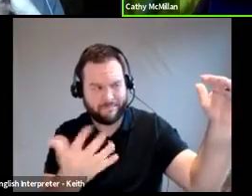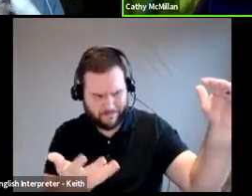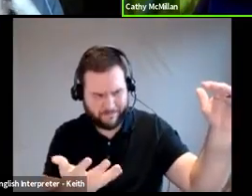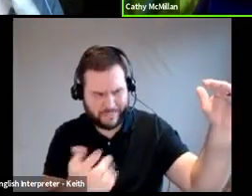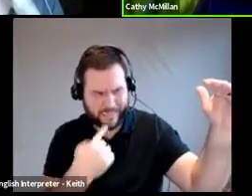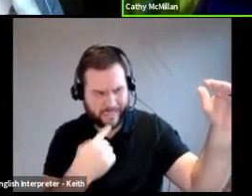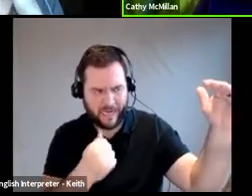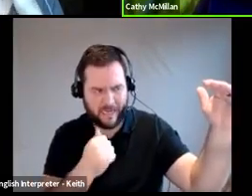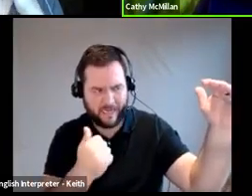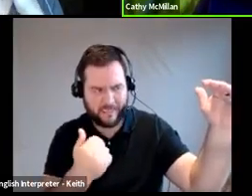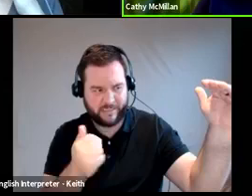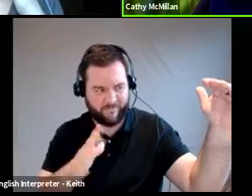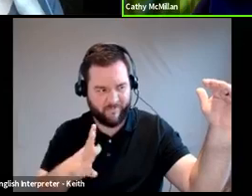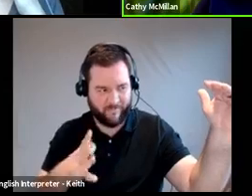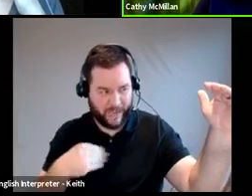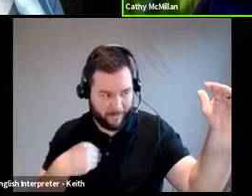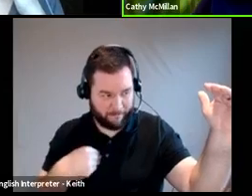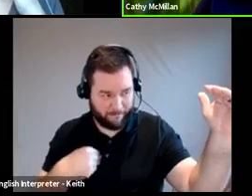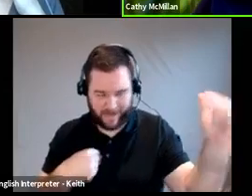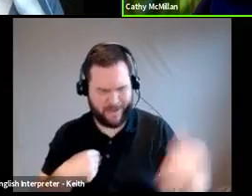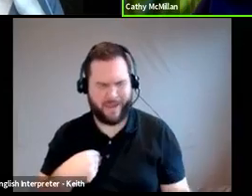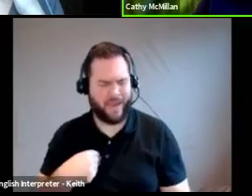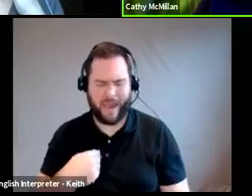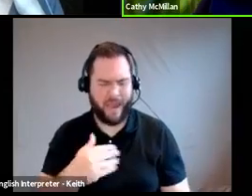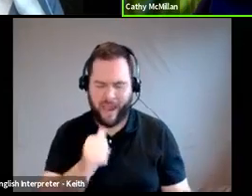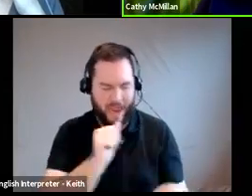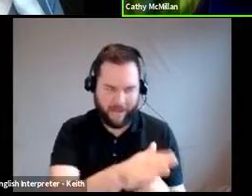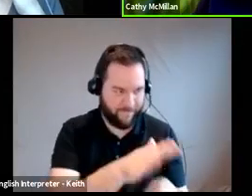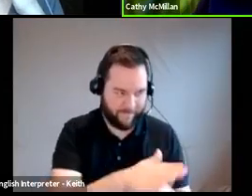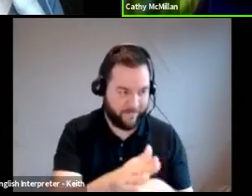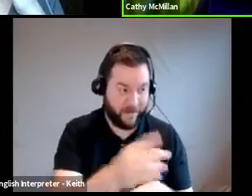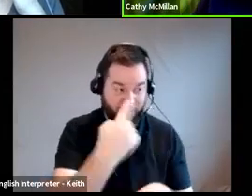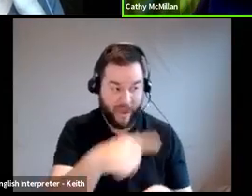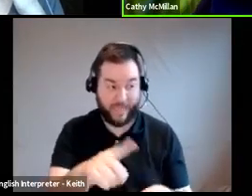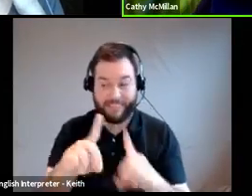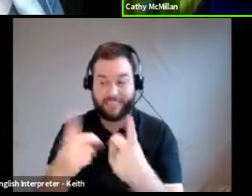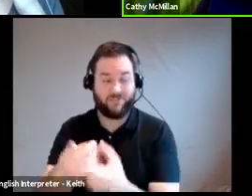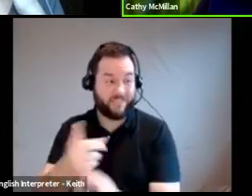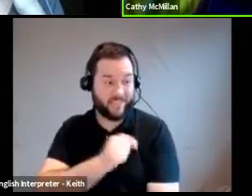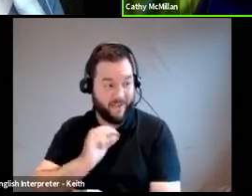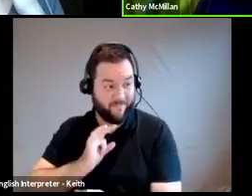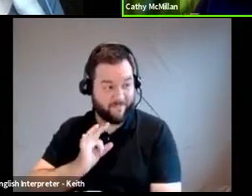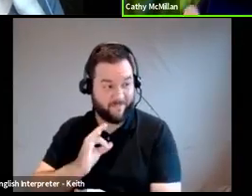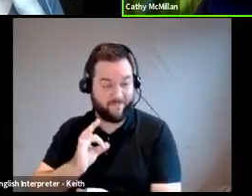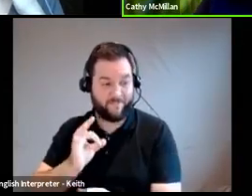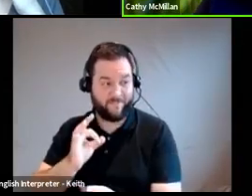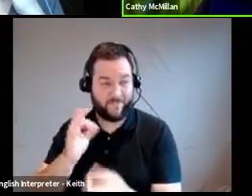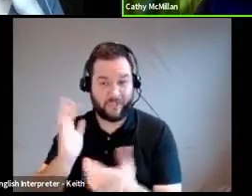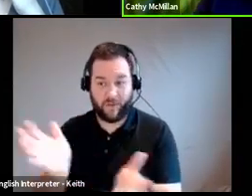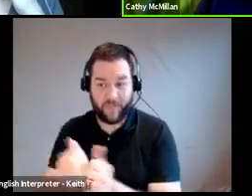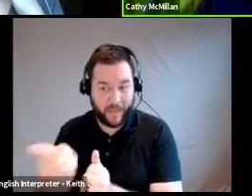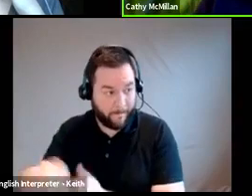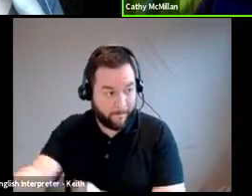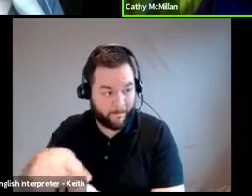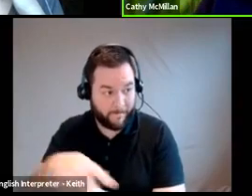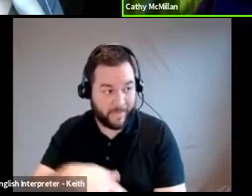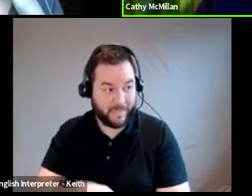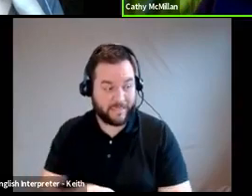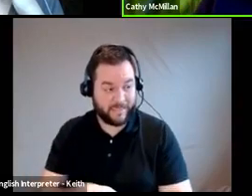and 90% of her peers are doing better than she is. And you say she's okay. I don't I don't think so can I talk I don't think so. Can I talk to the district staff about this Katie the district staff about this